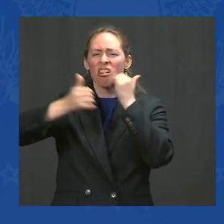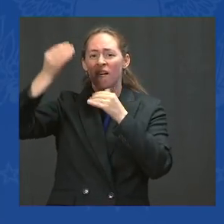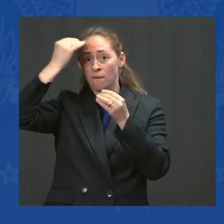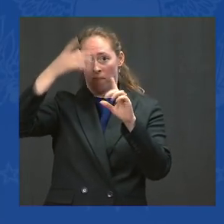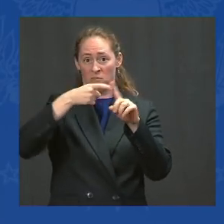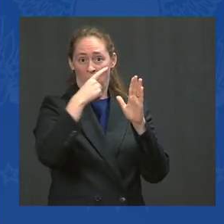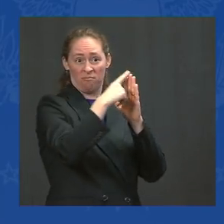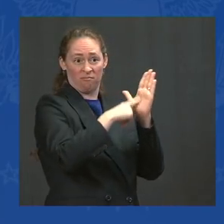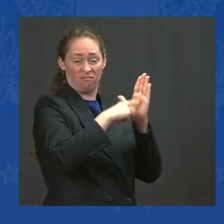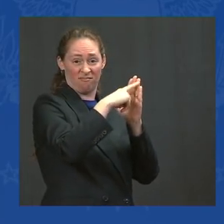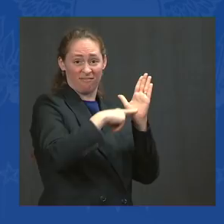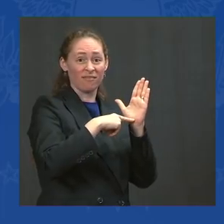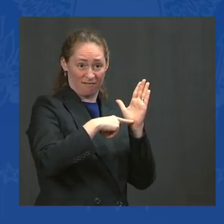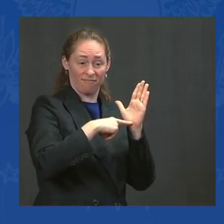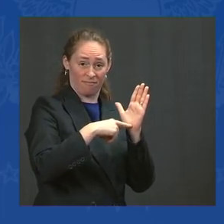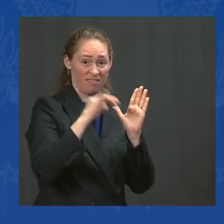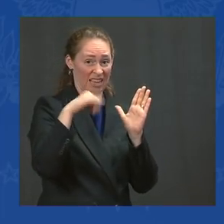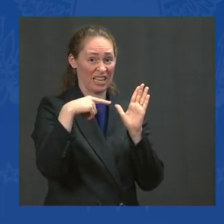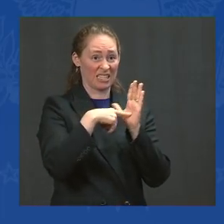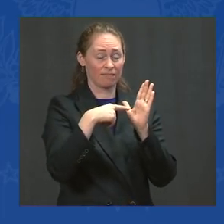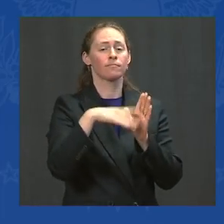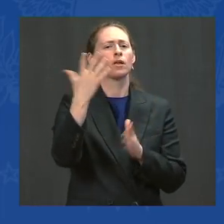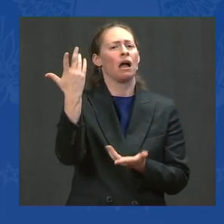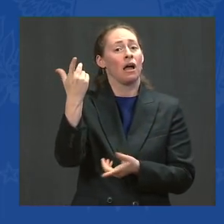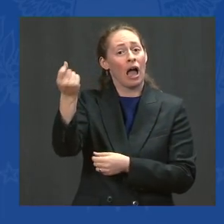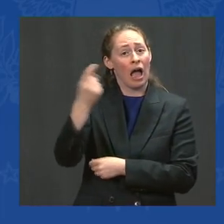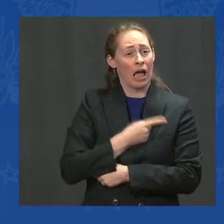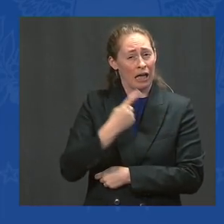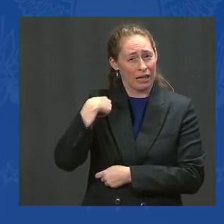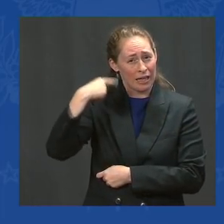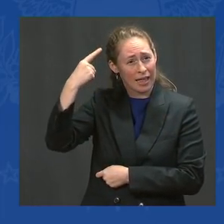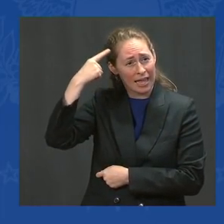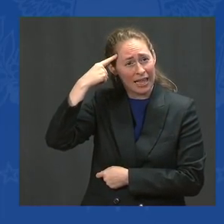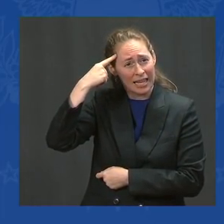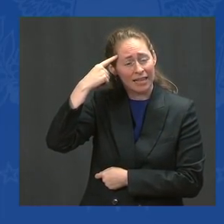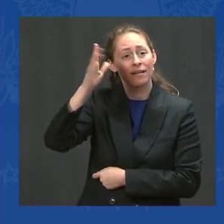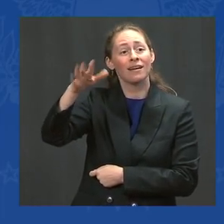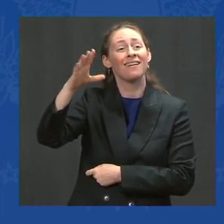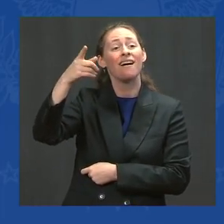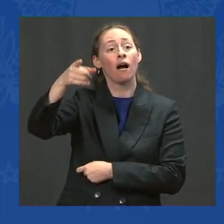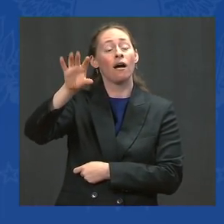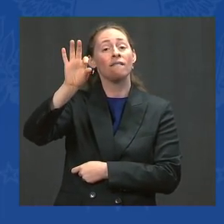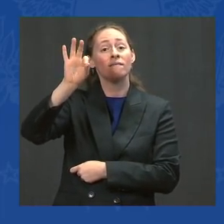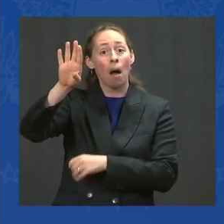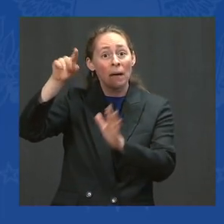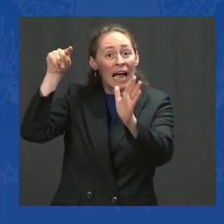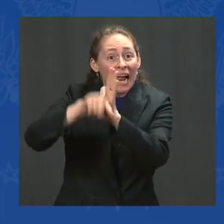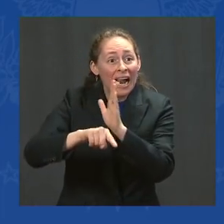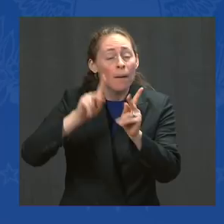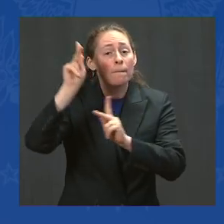I think is happening. Facebook isn't killing people; these 12 people who are out there giving misinformation --